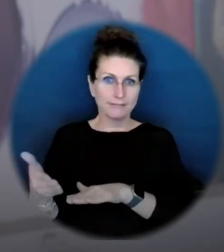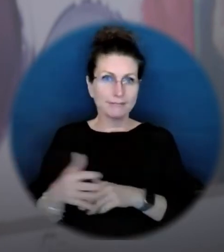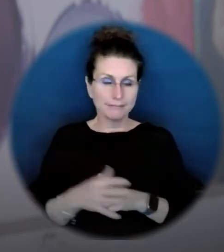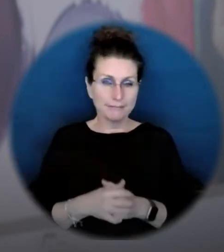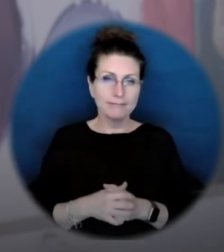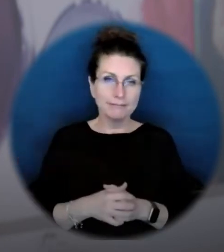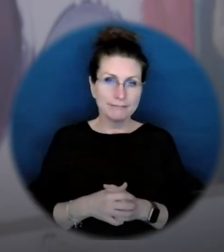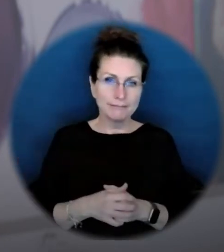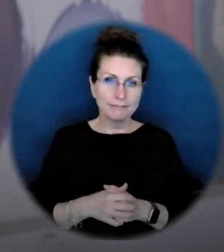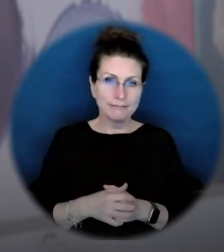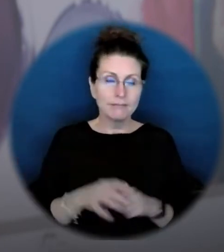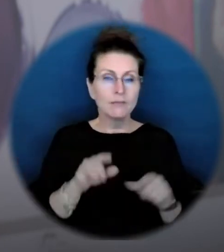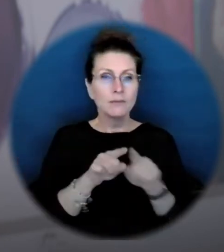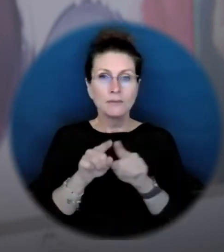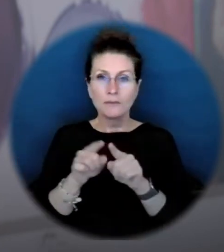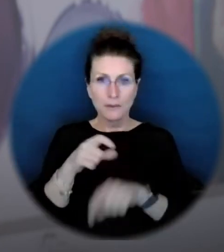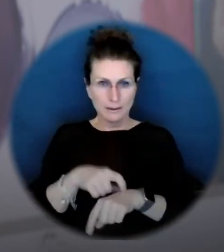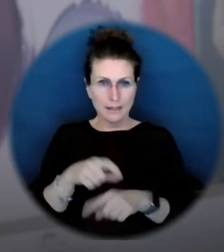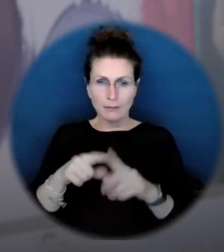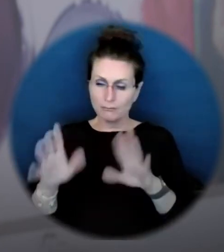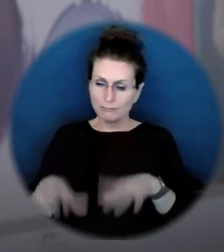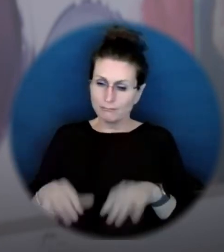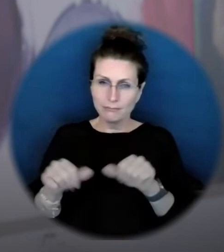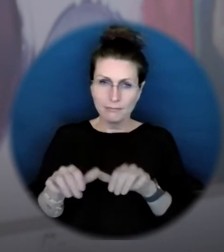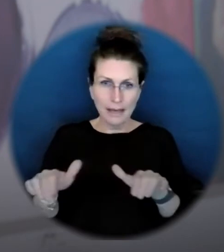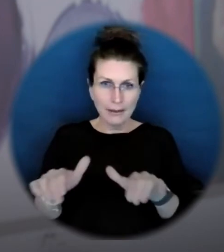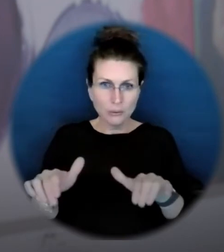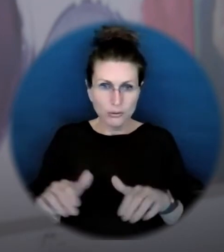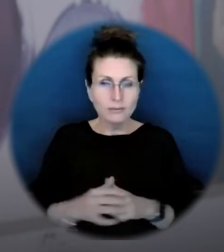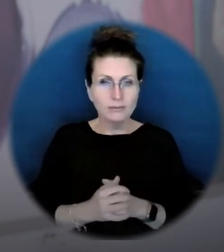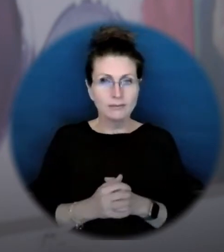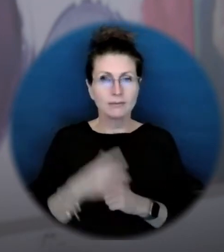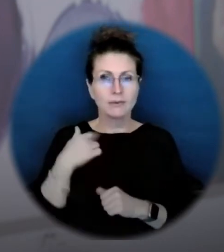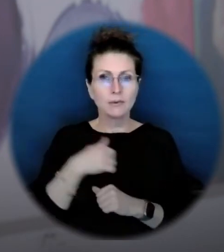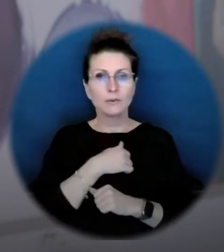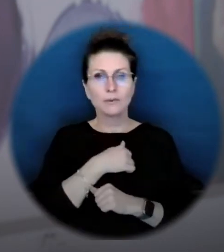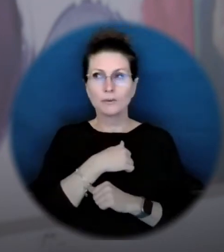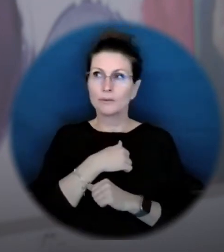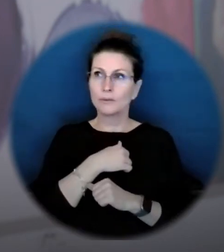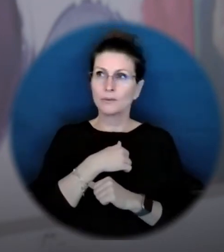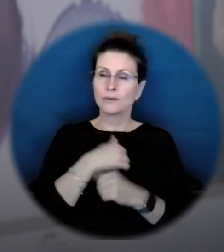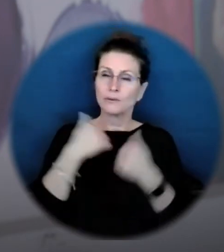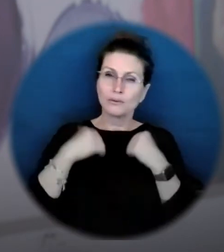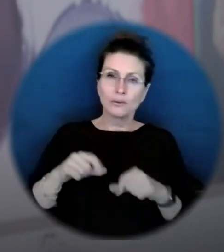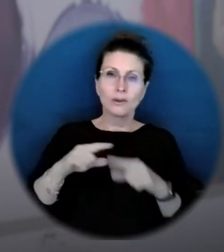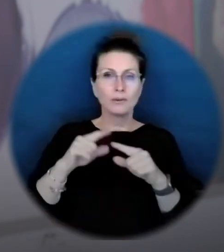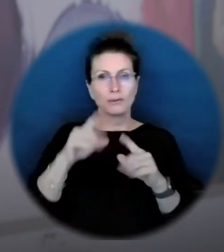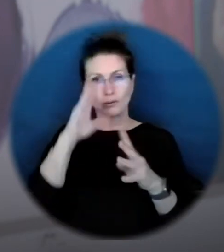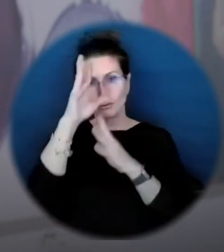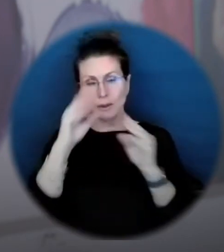It's also a time for us to take action. We strive to create a more diverse community